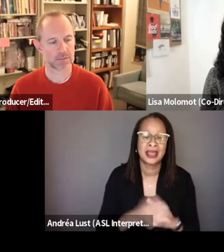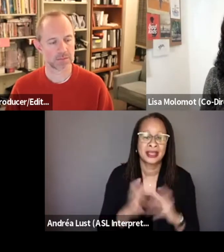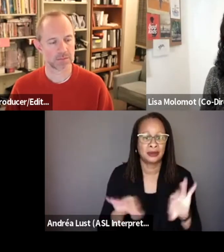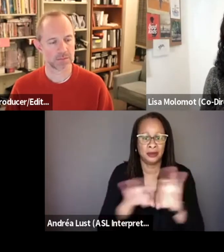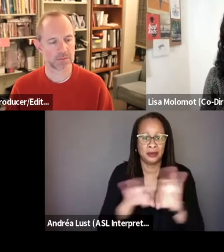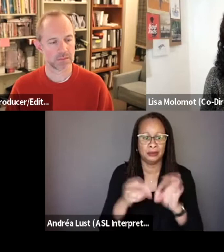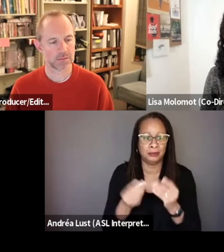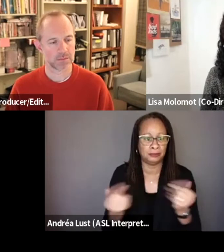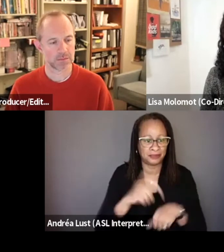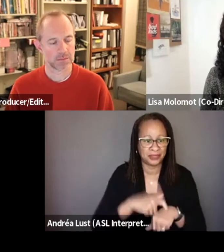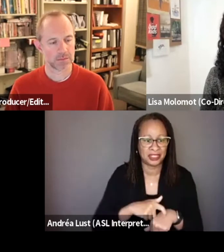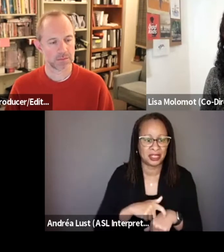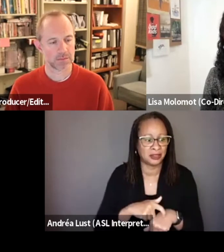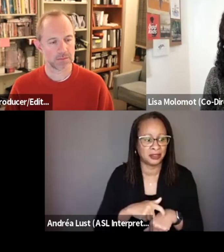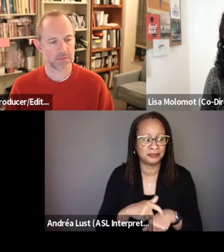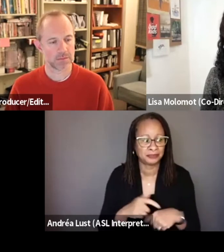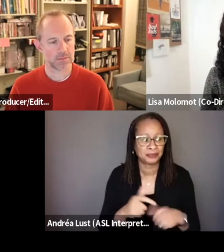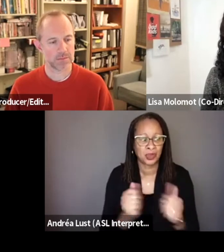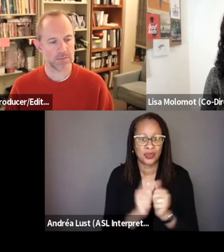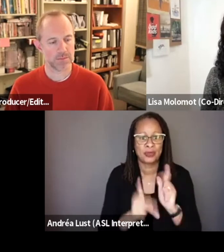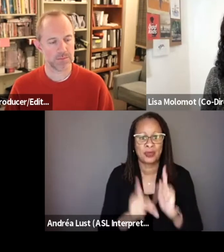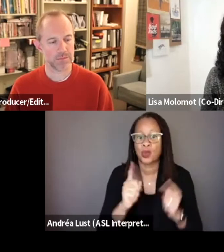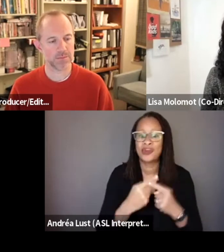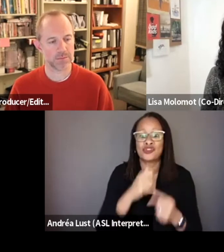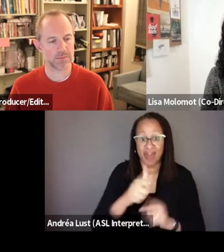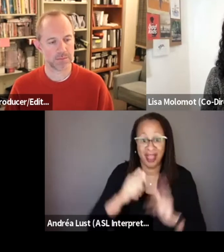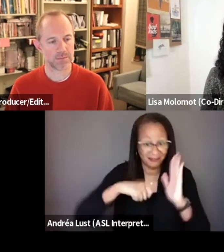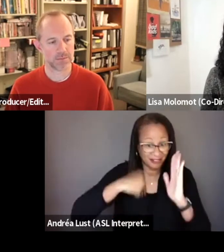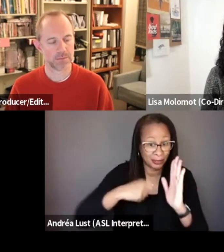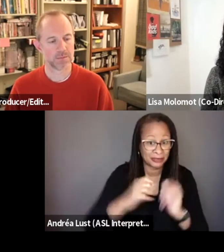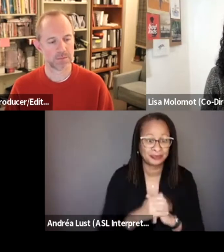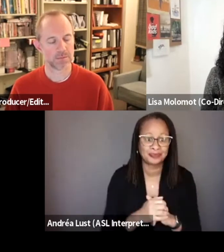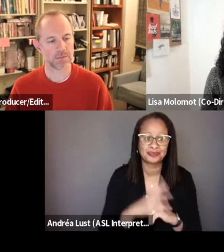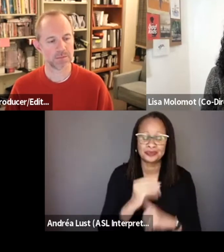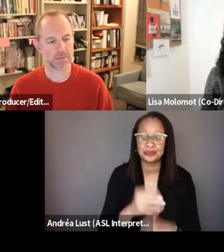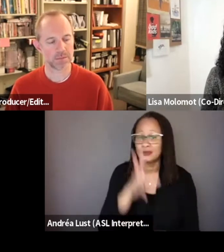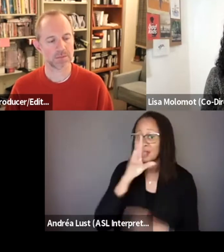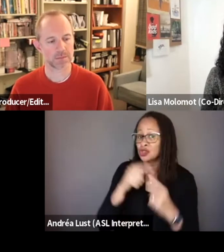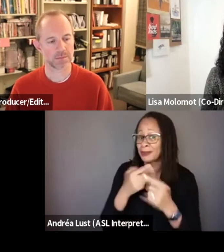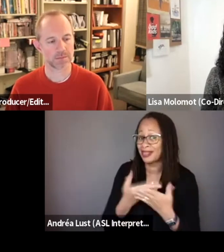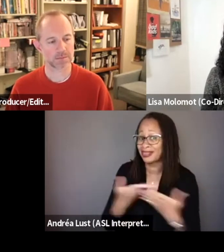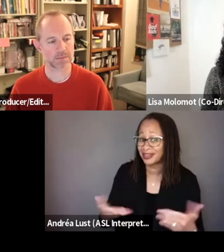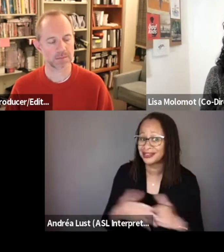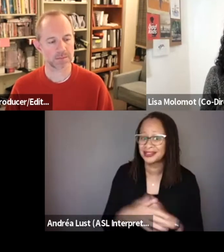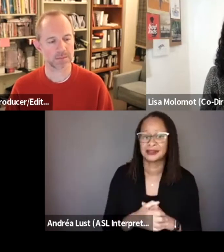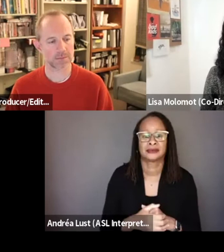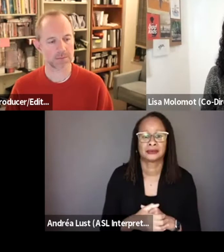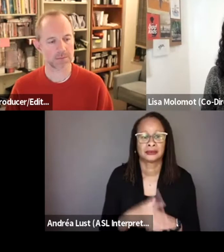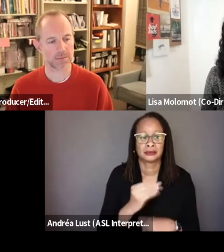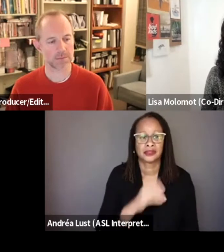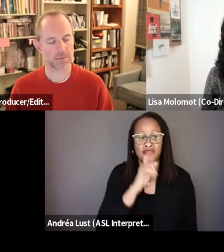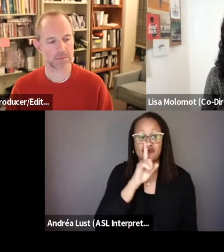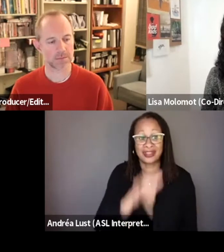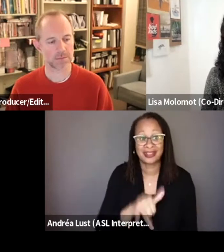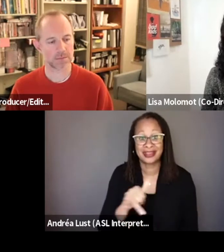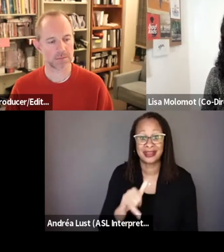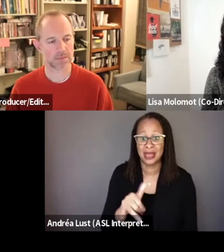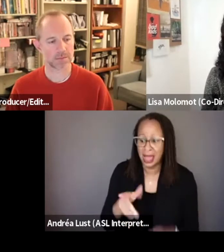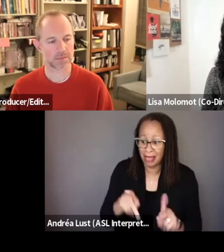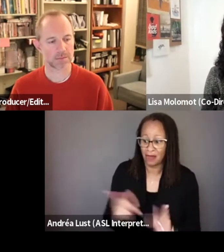when you're not actually filming and talking about things and really letting them ask questions, you know,